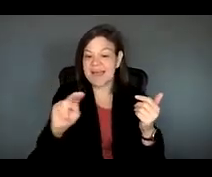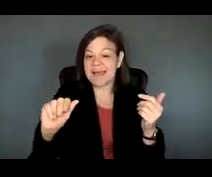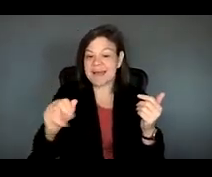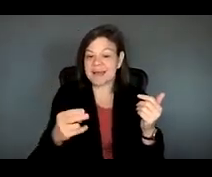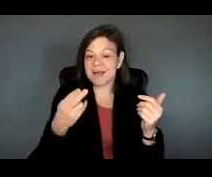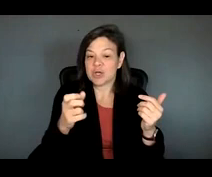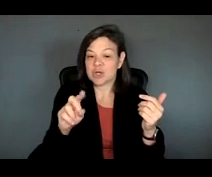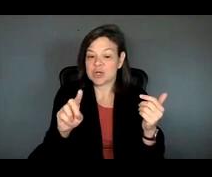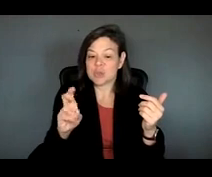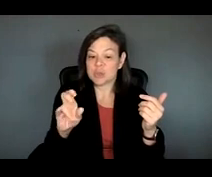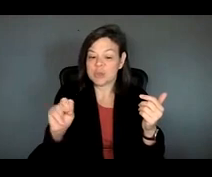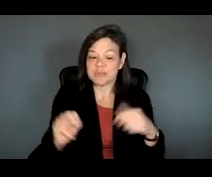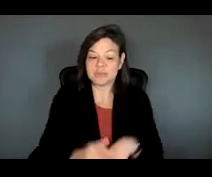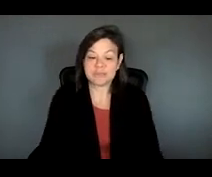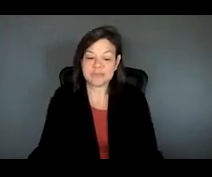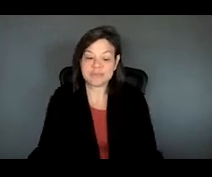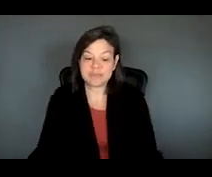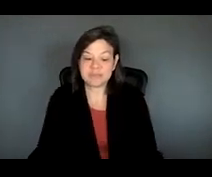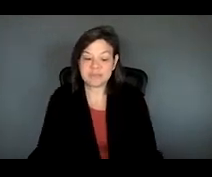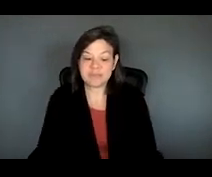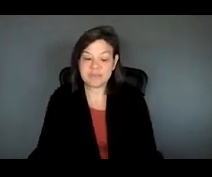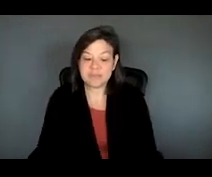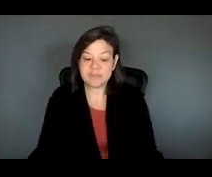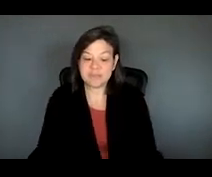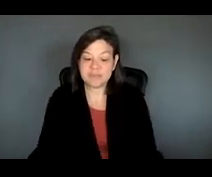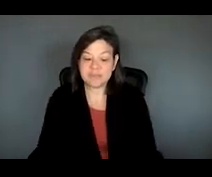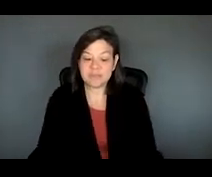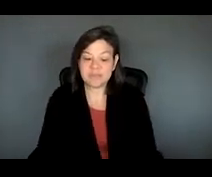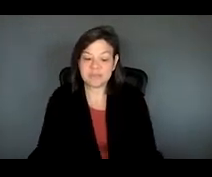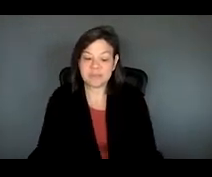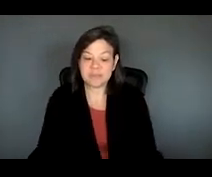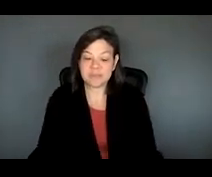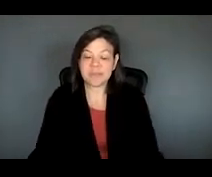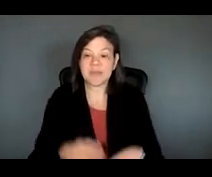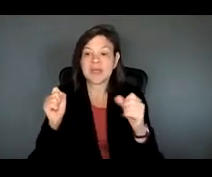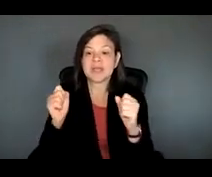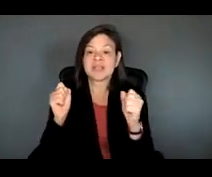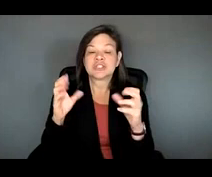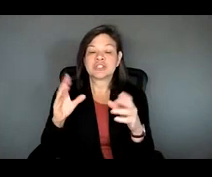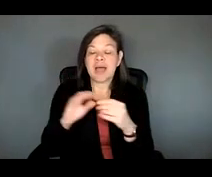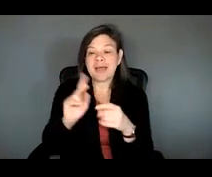And I am currently The Kennedy Center's LEAD Content Coordinator.